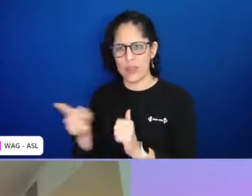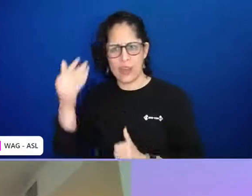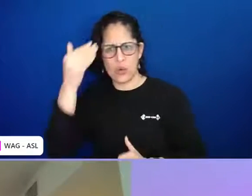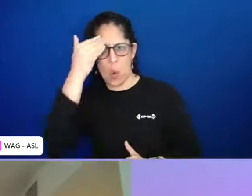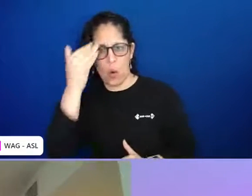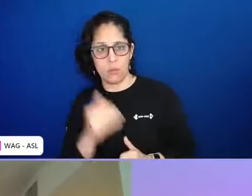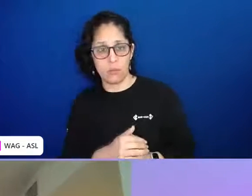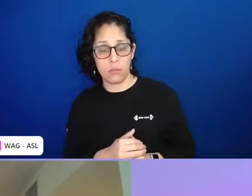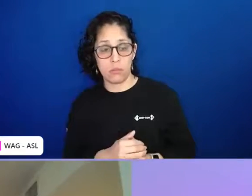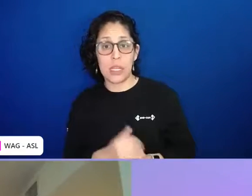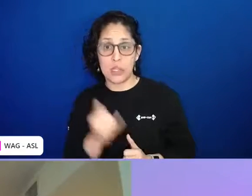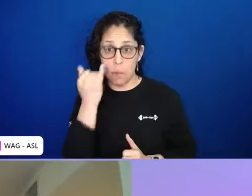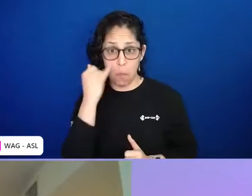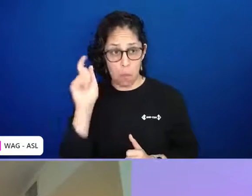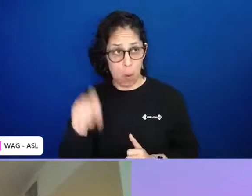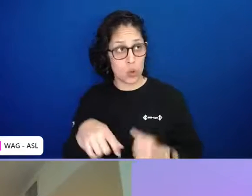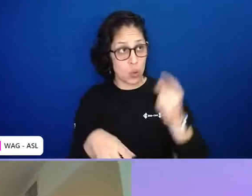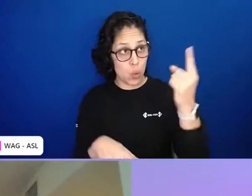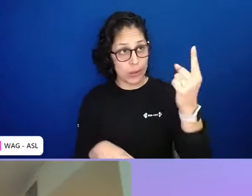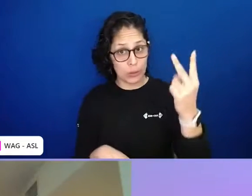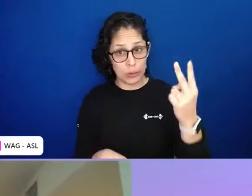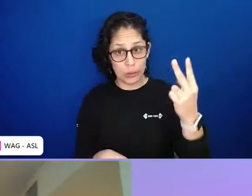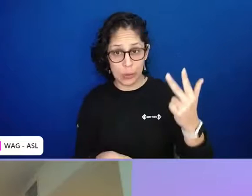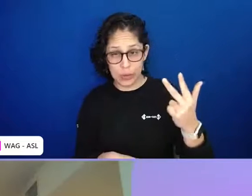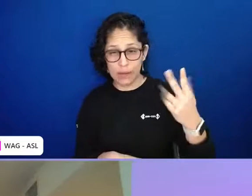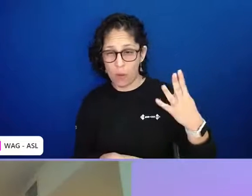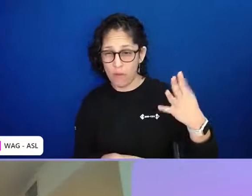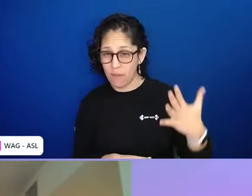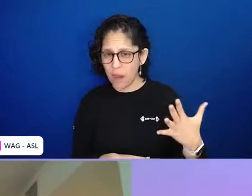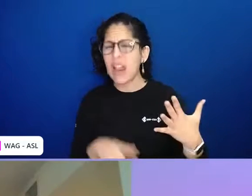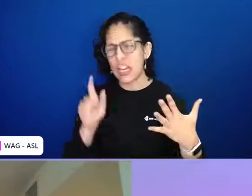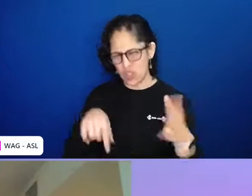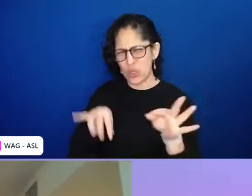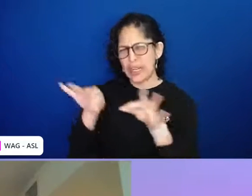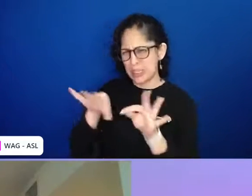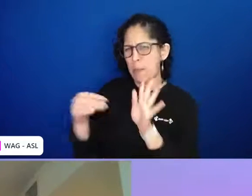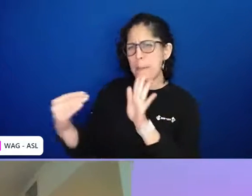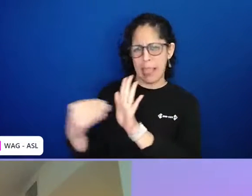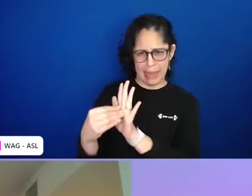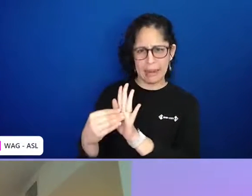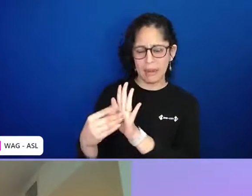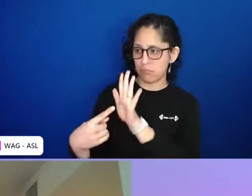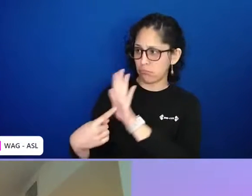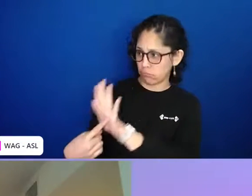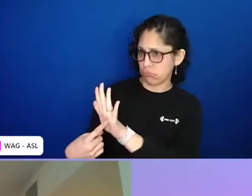how does the tester know what the order is that they are supposed to